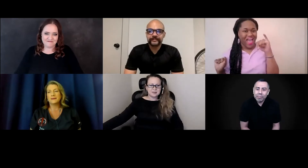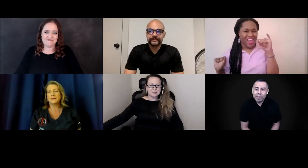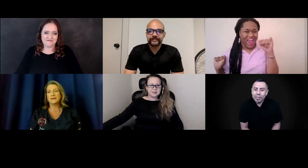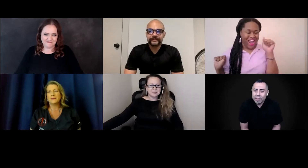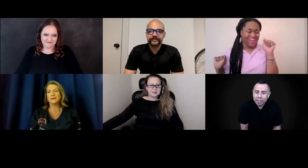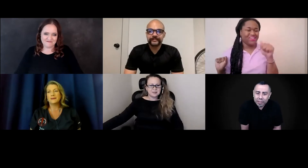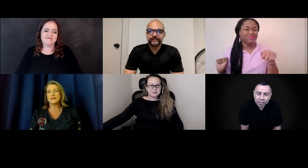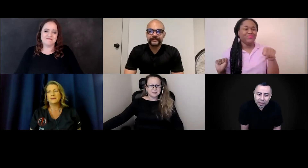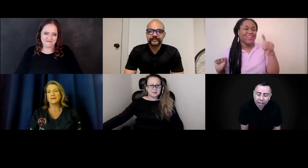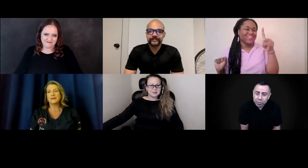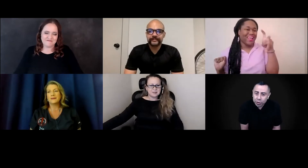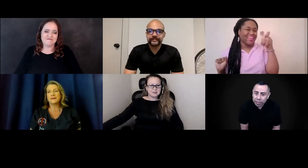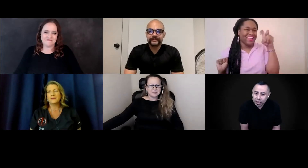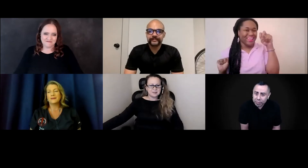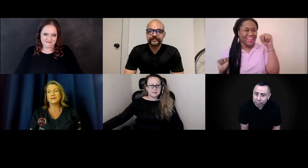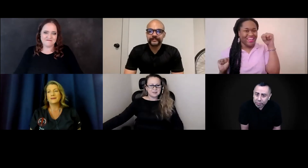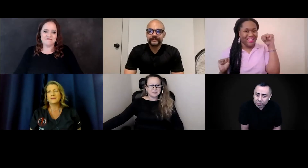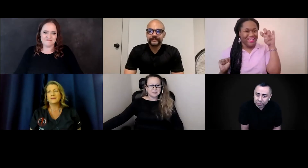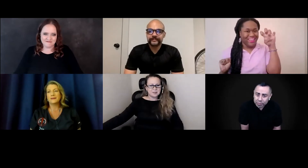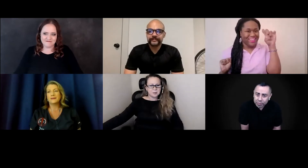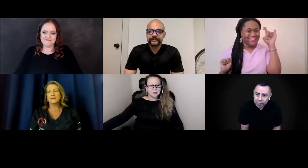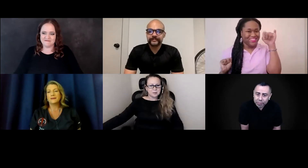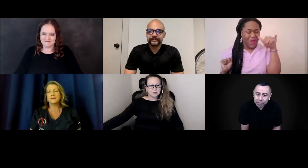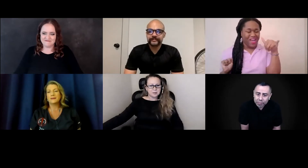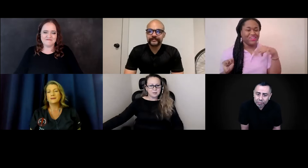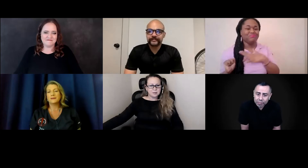I'm Julia Kennedy.